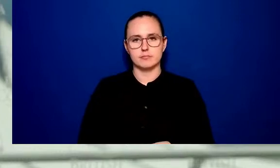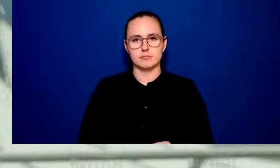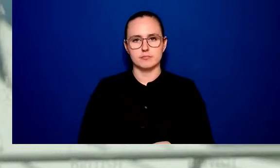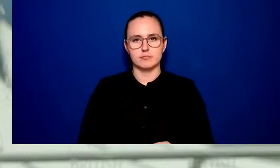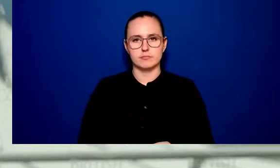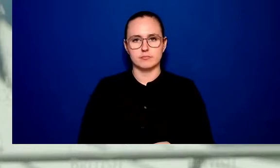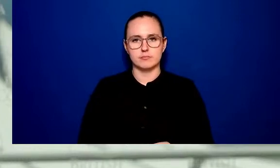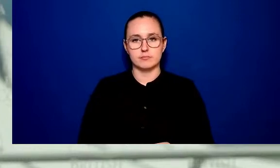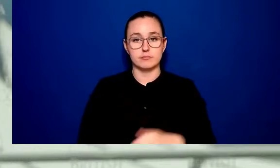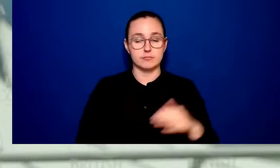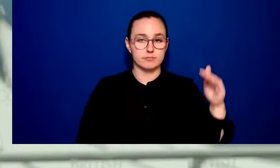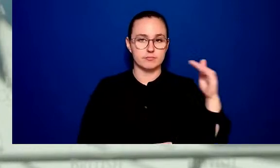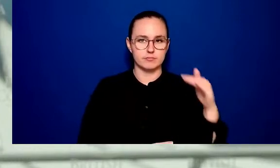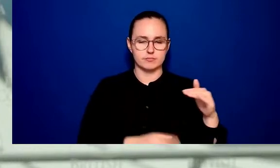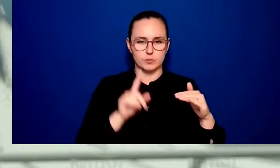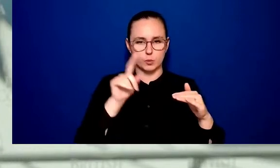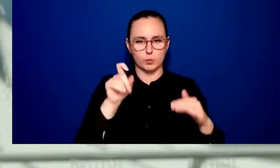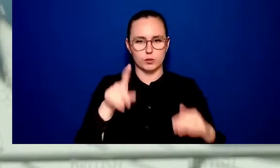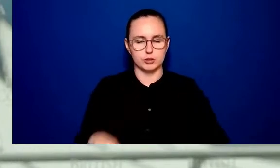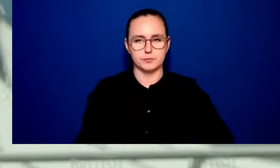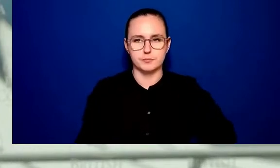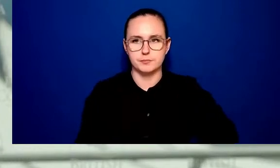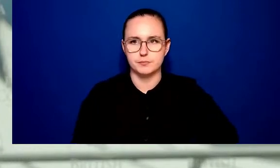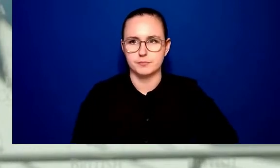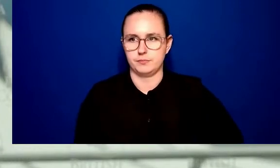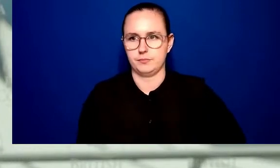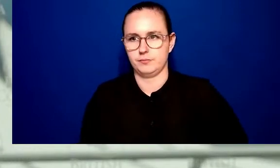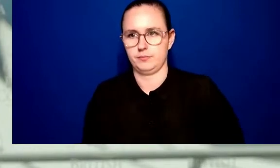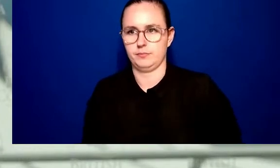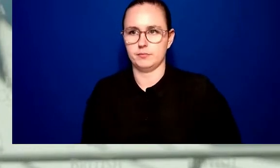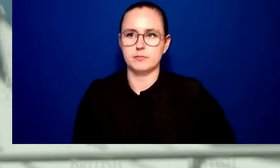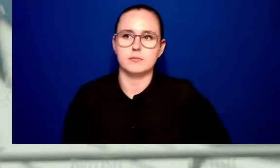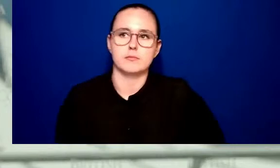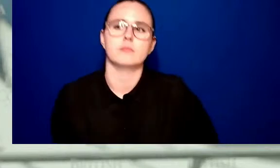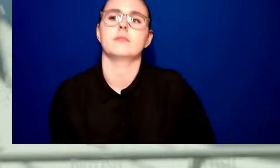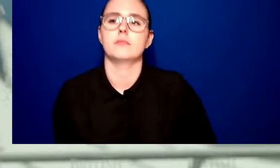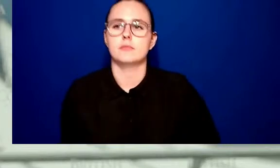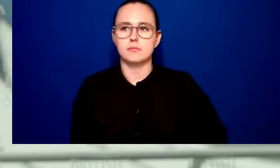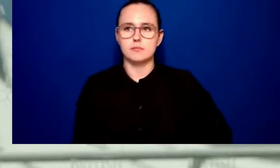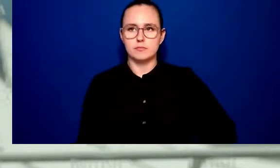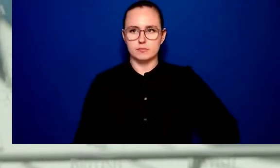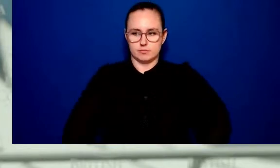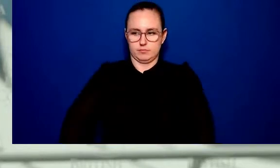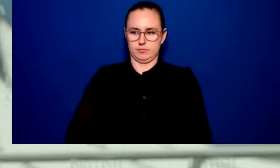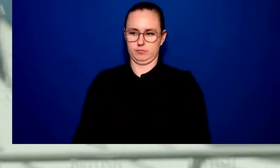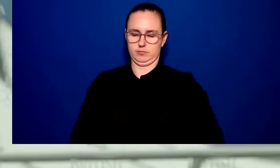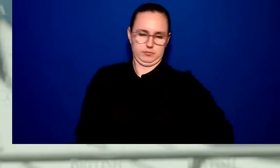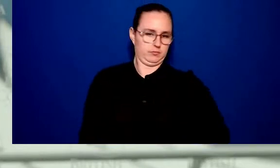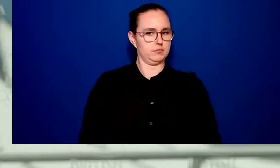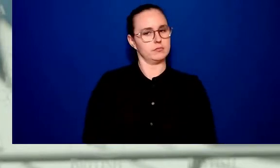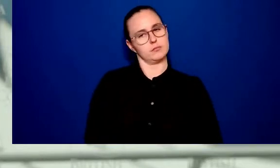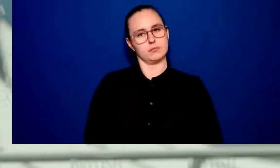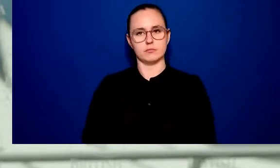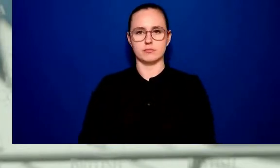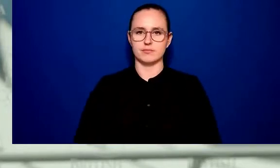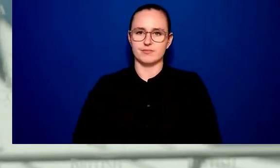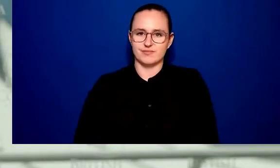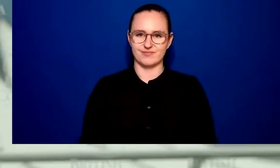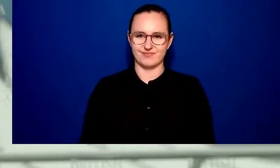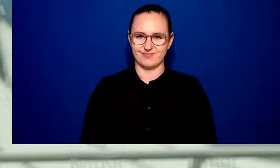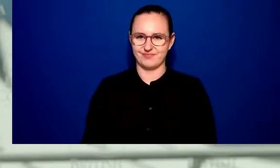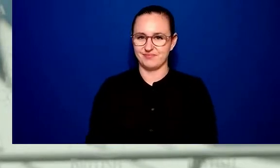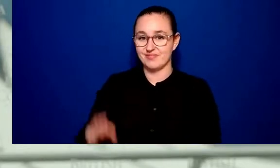News, Please go ahead. Well, hi,